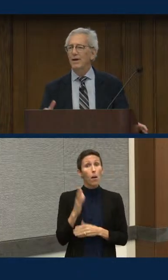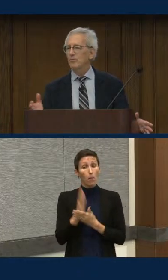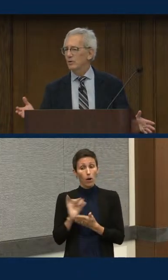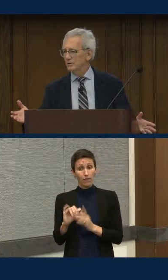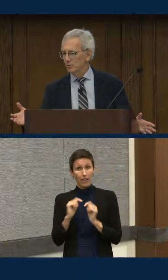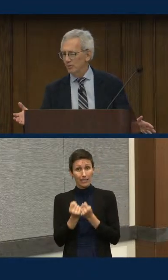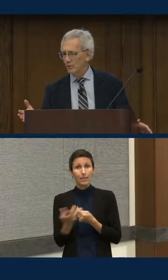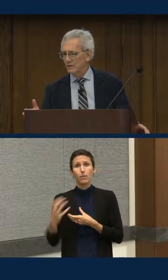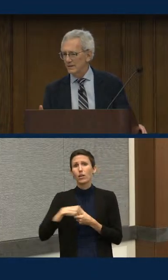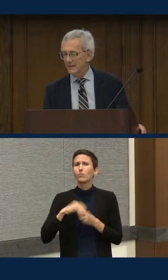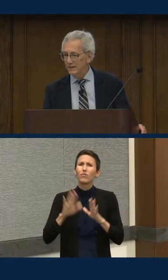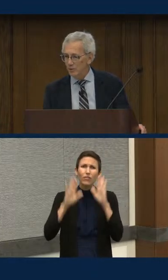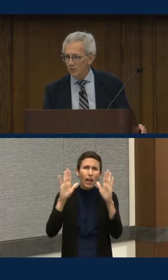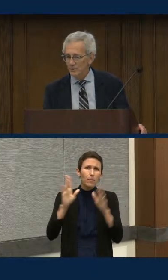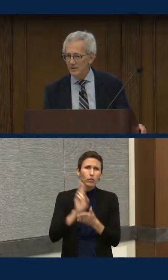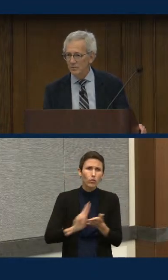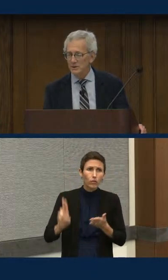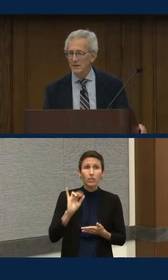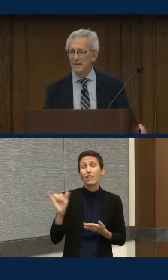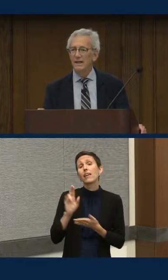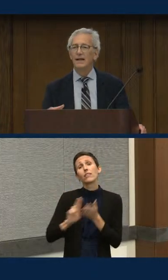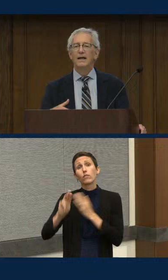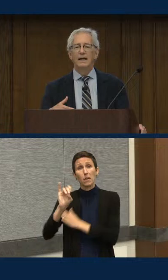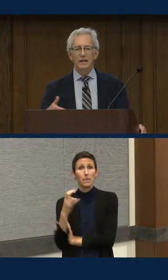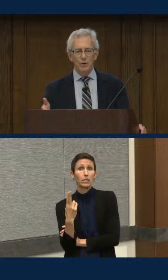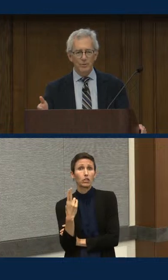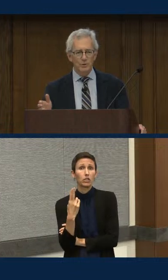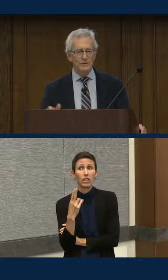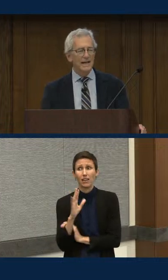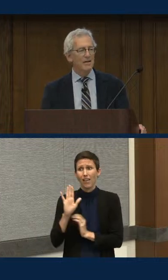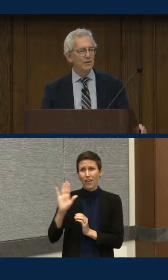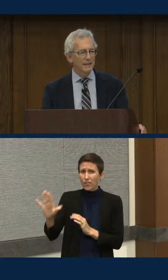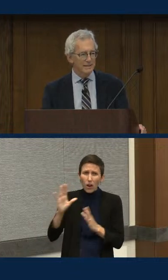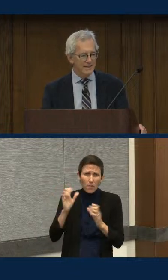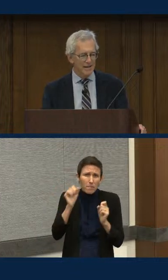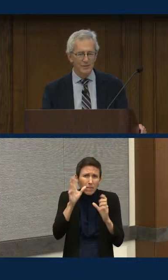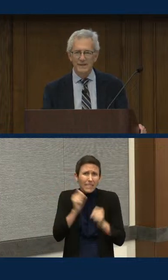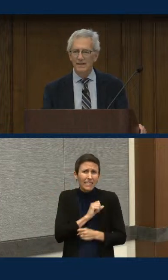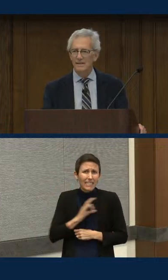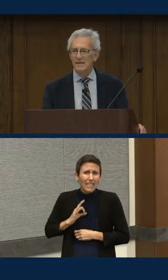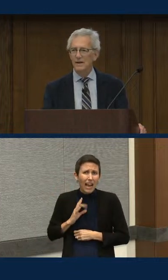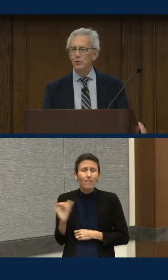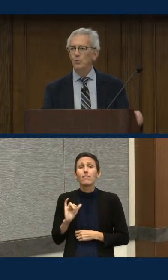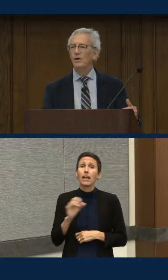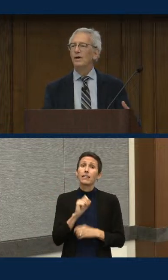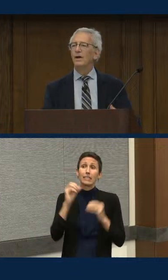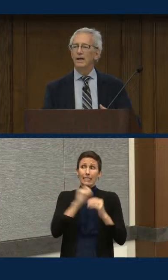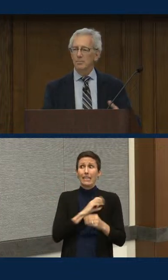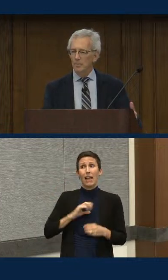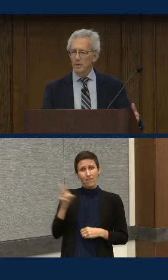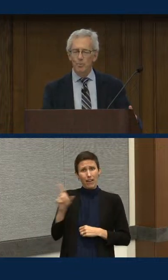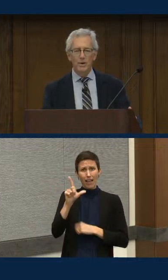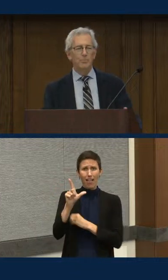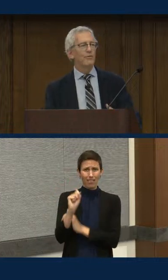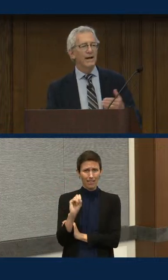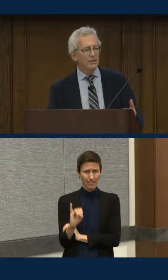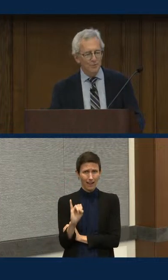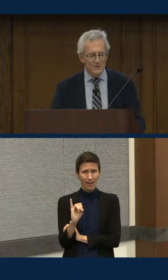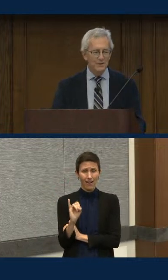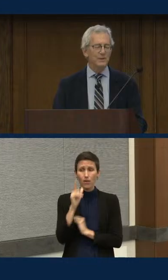universities like the University of Michigan, incredible staff like LSI who provide the